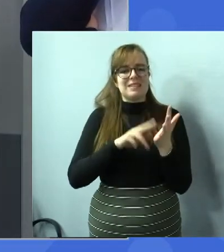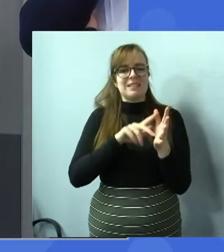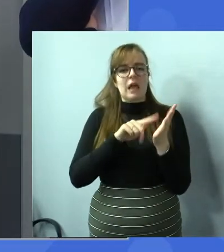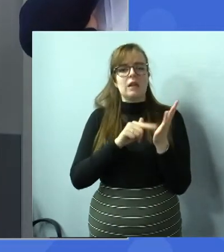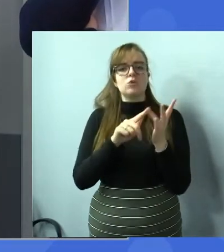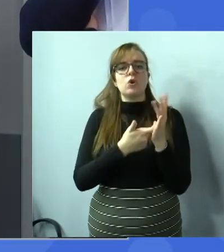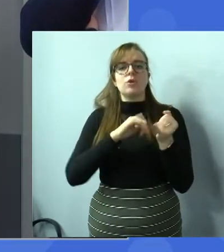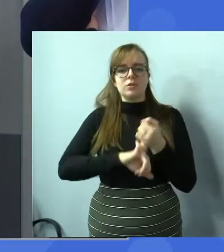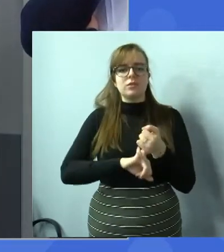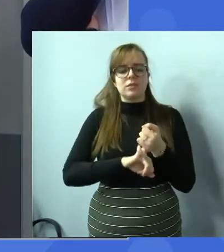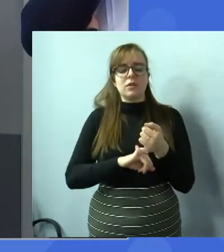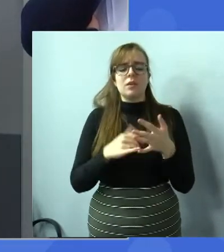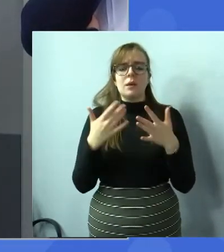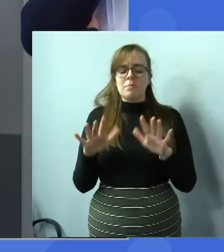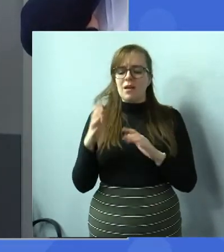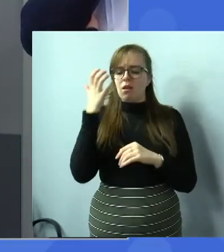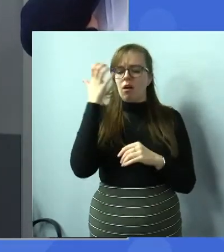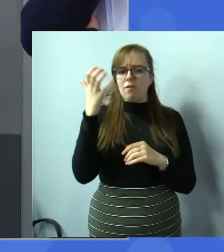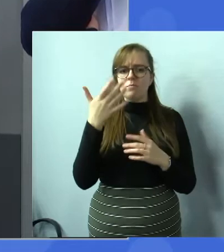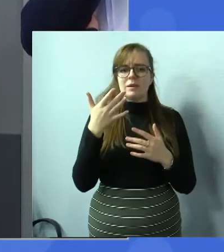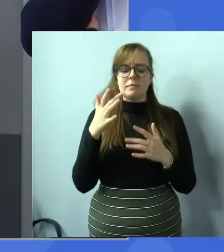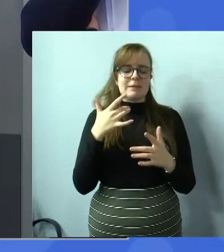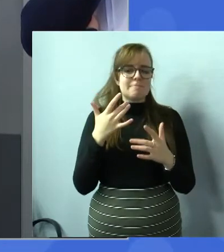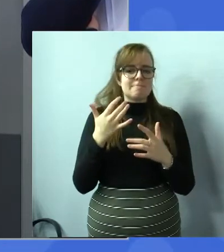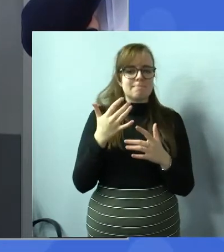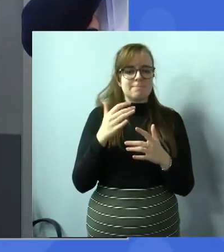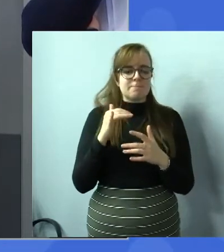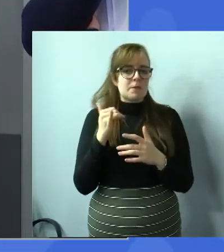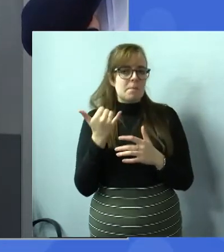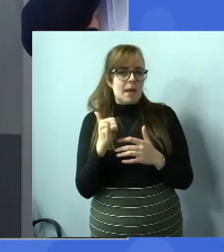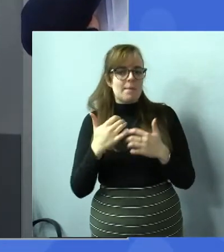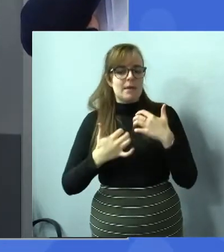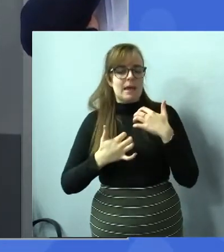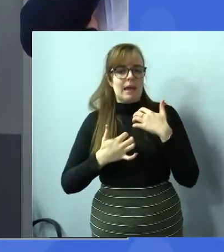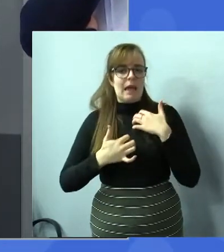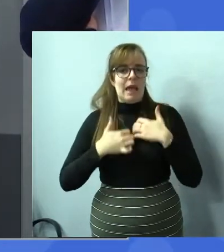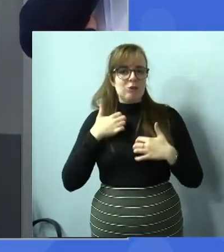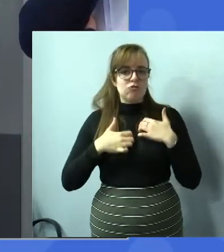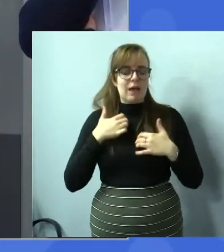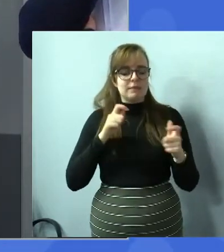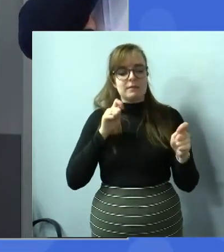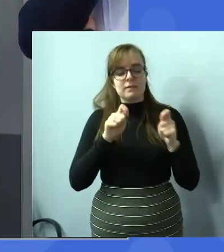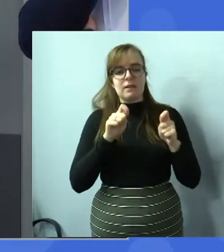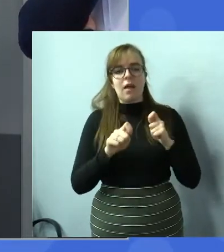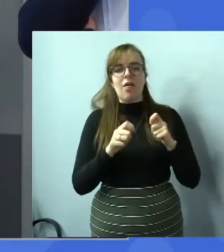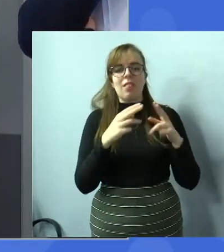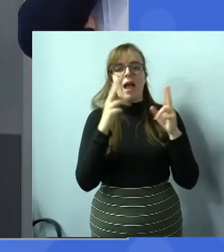have been some hints from the government that they might be interested in reforming the House of Lords a little bit to move it in that direction so